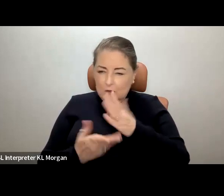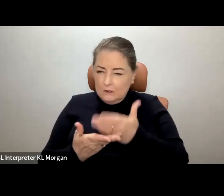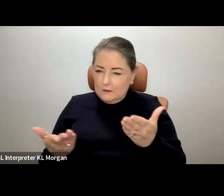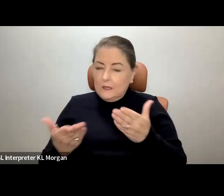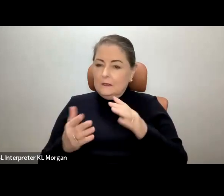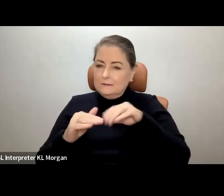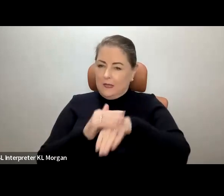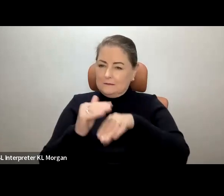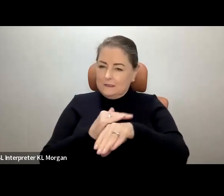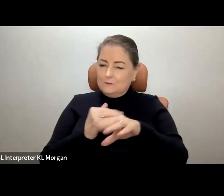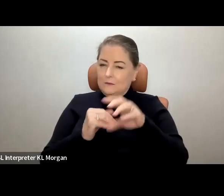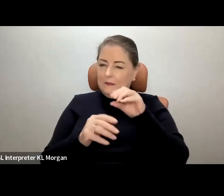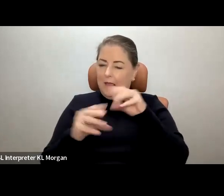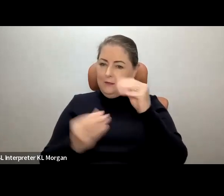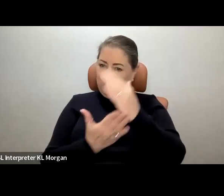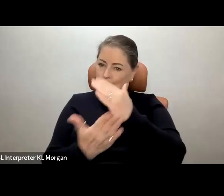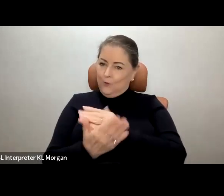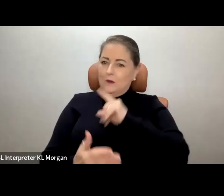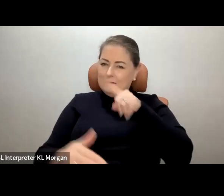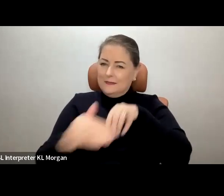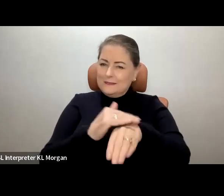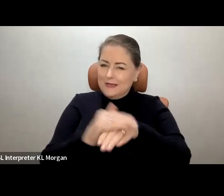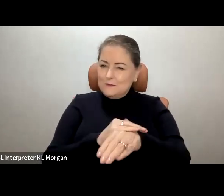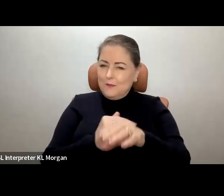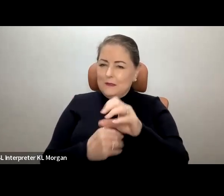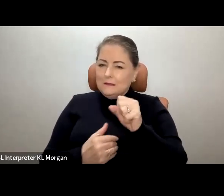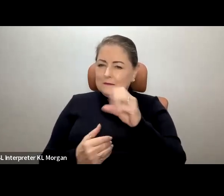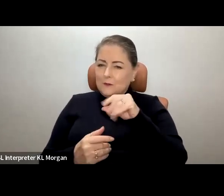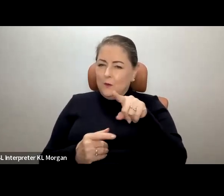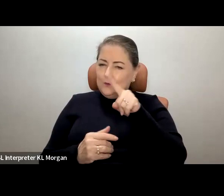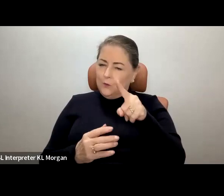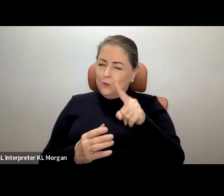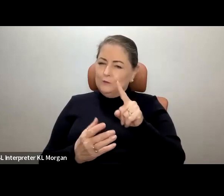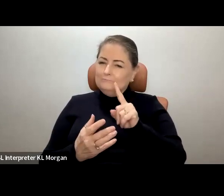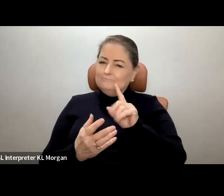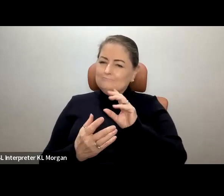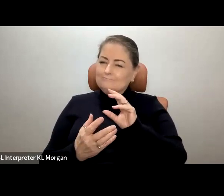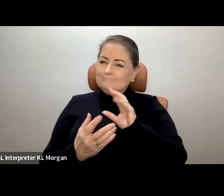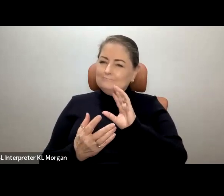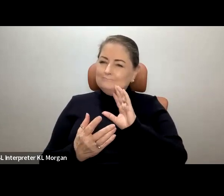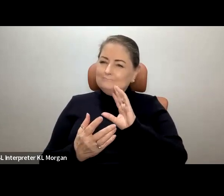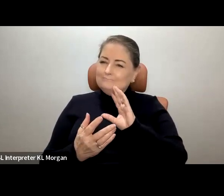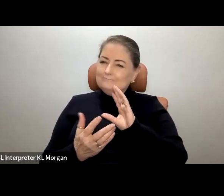them, and that the course is accessible to them. So I think you appeal to one's patch passion for teaching and